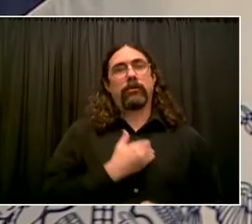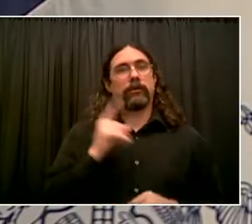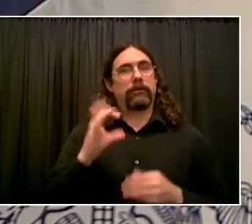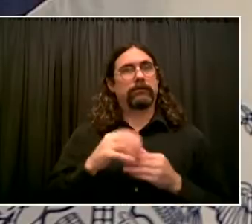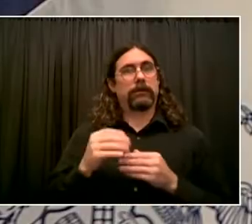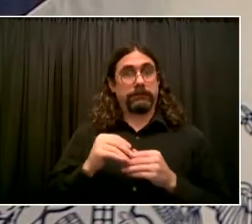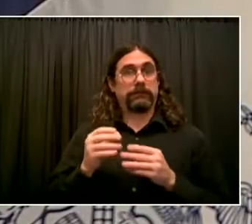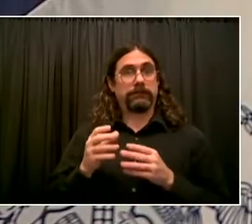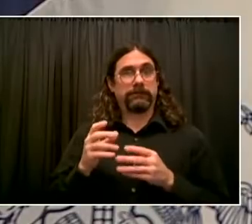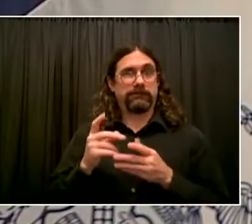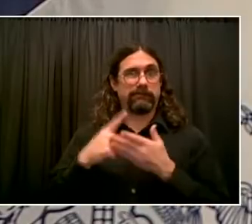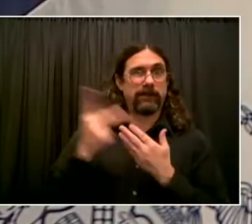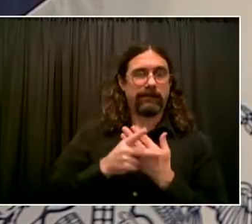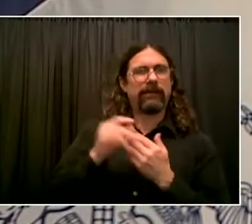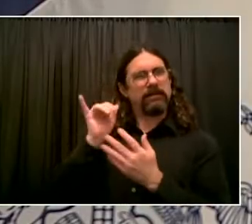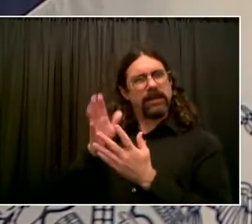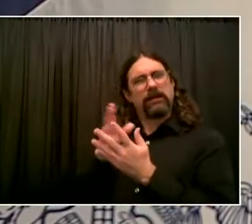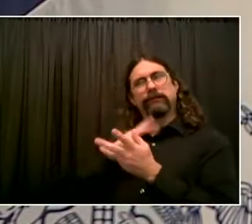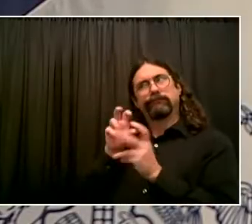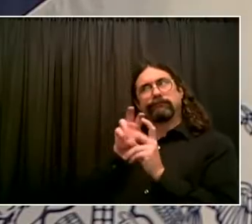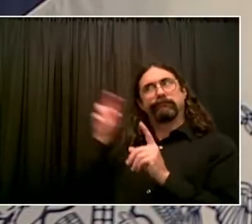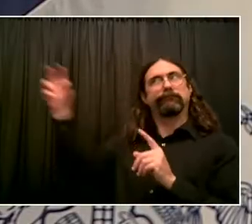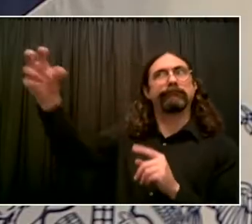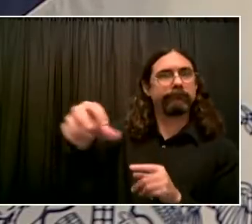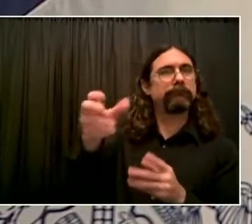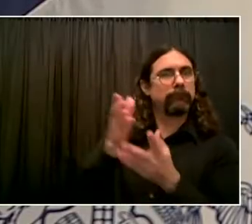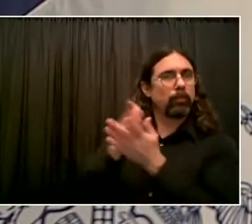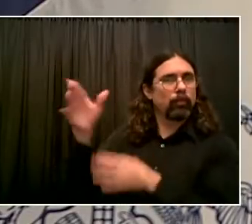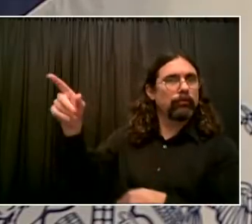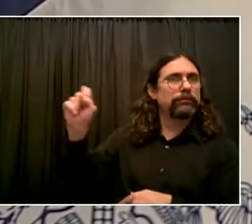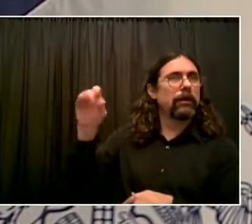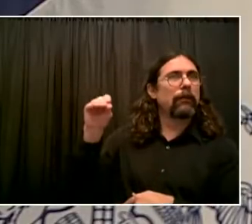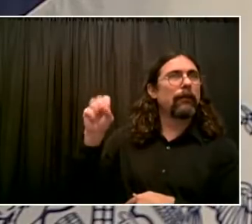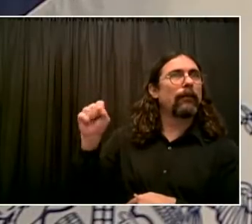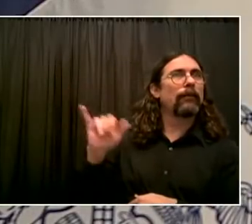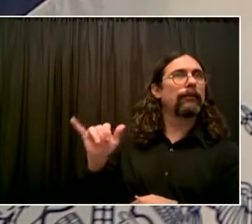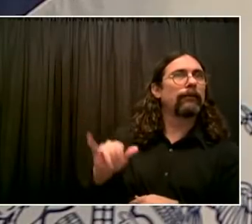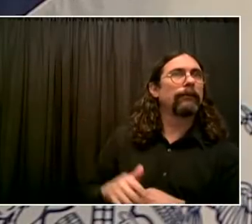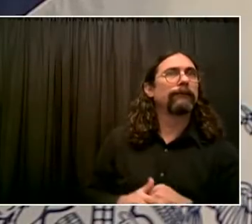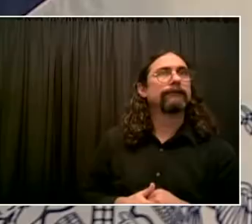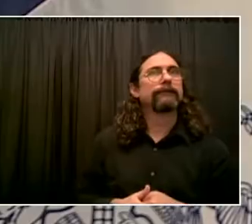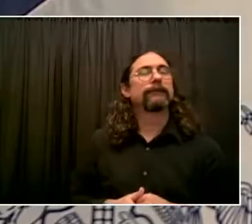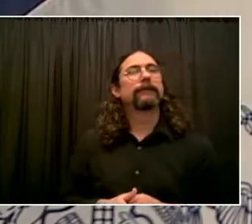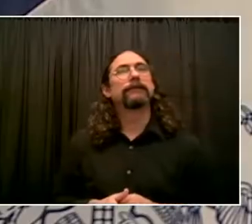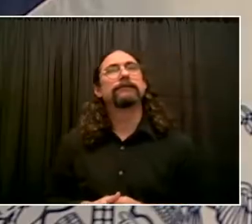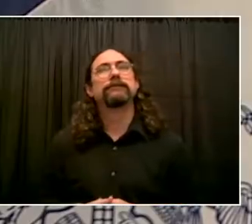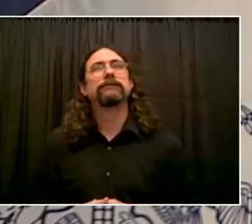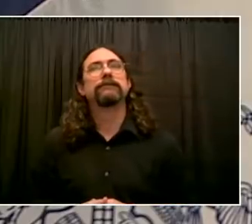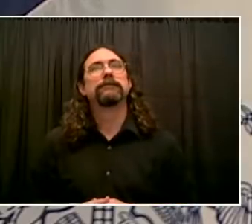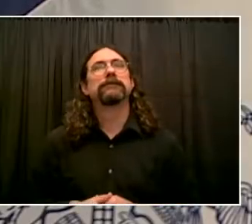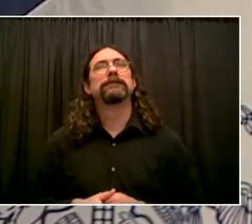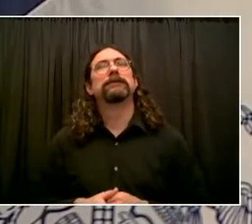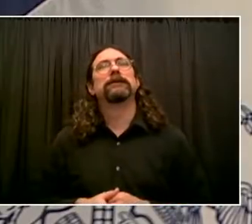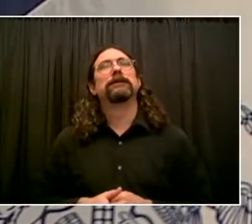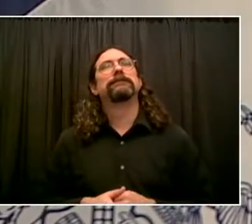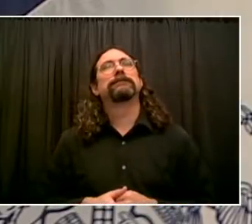SO ORGANIZATIONALLY IT WAS QUITCLE EAR THAWT E COULD PROVIDE THE INCENTIVE THROUGH THEIR DOCTORS. THE FARTHER WE CAN GO WITH YOU INCENTIVE, THE BETTER.